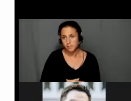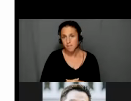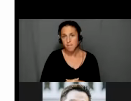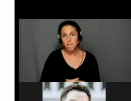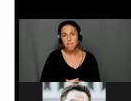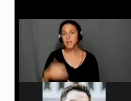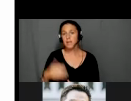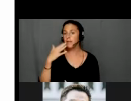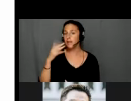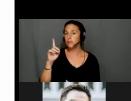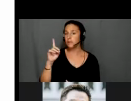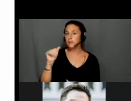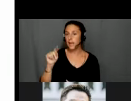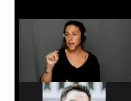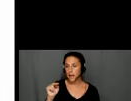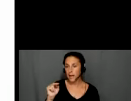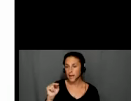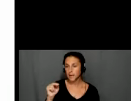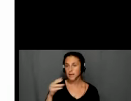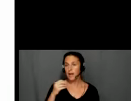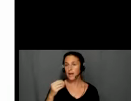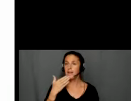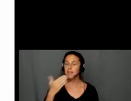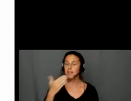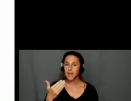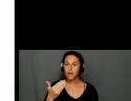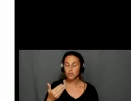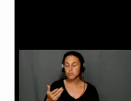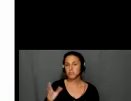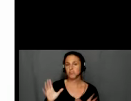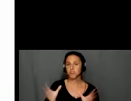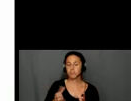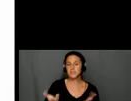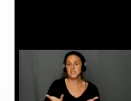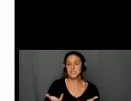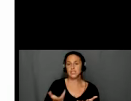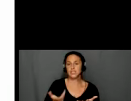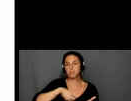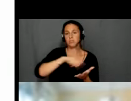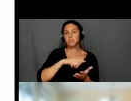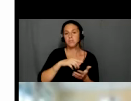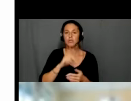Tim Shadix: Thank you Dan and for having us. it's really great to participate in this discussion.